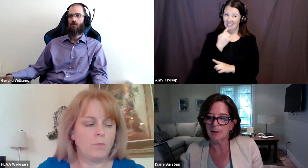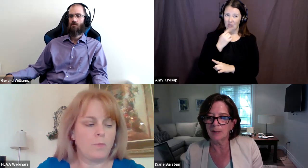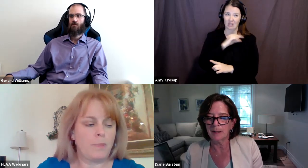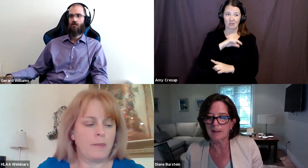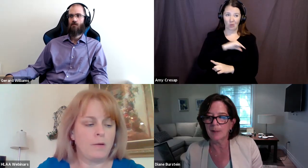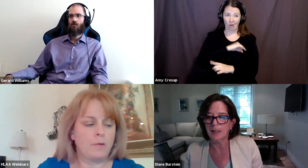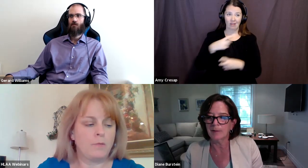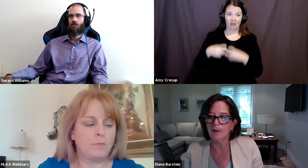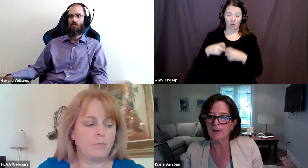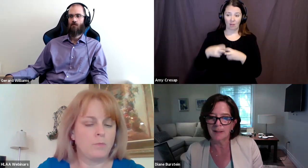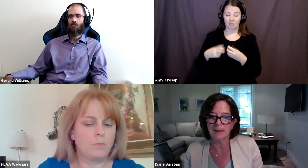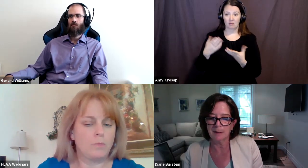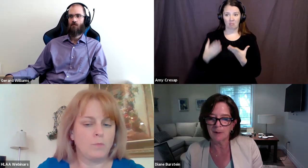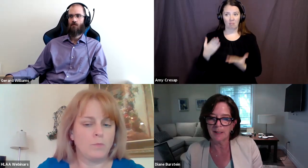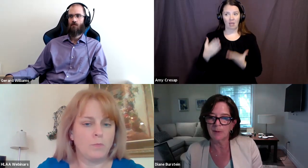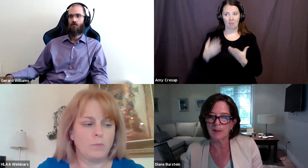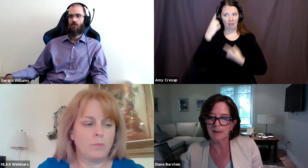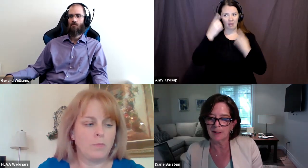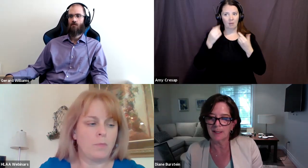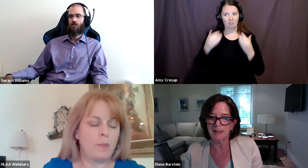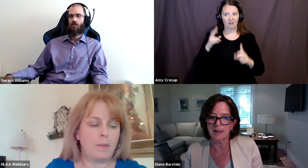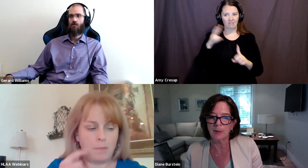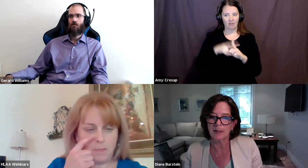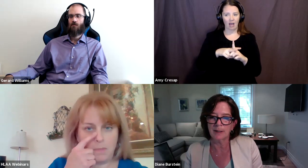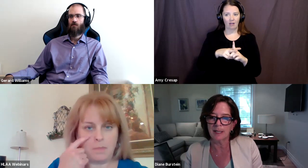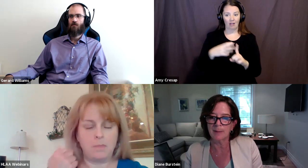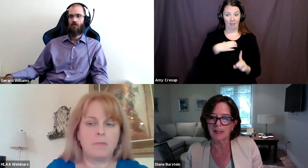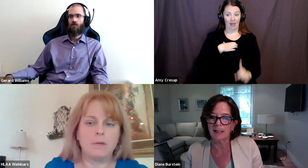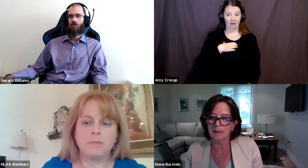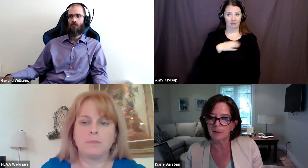might think about filing a complaint with the FCC so we can examine that in a little